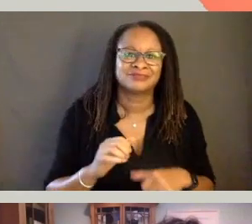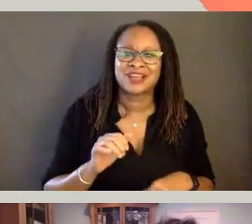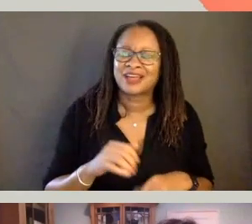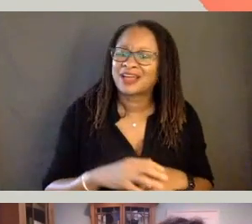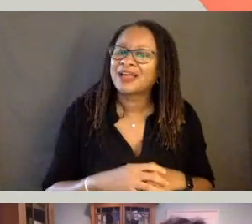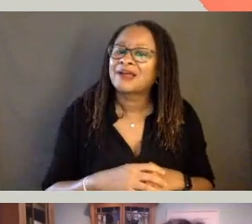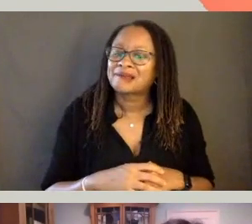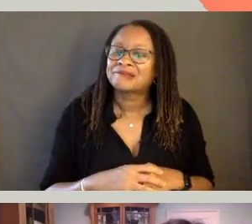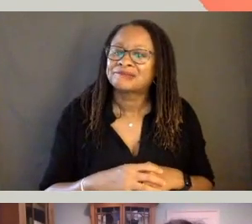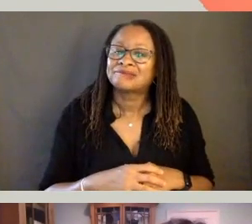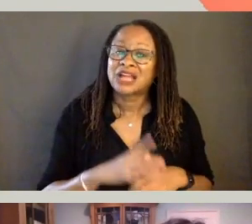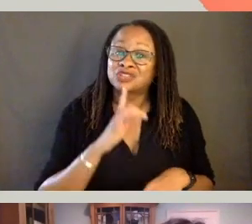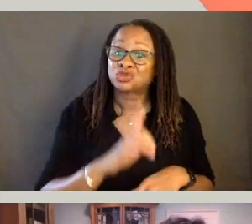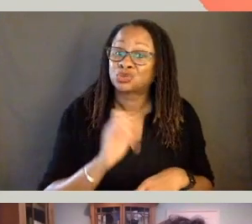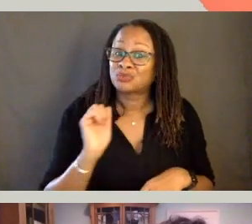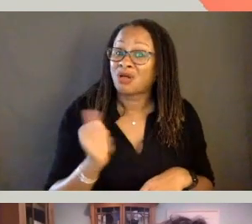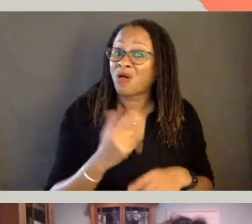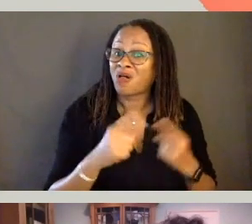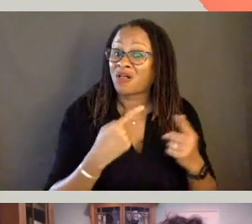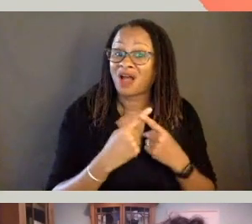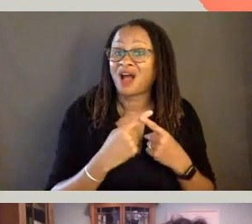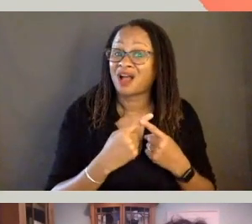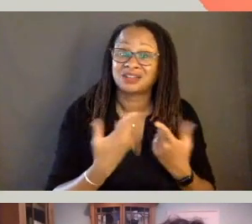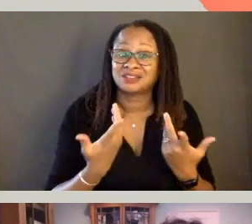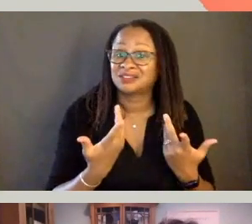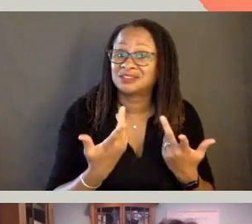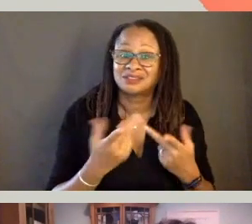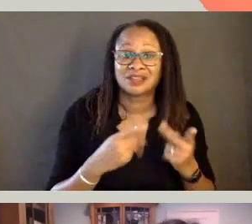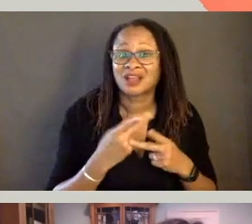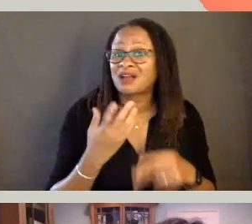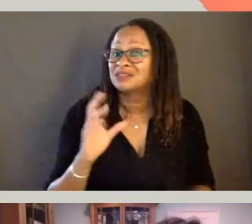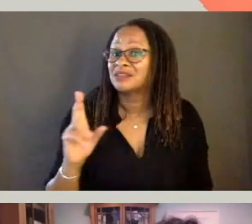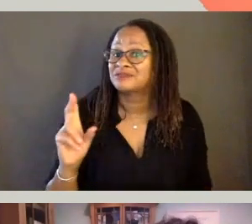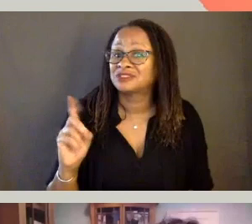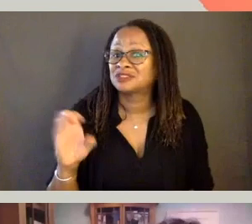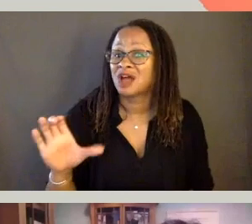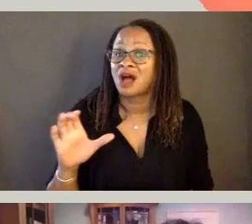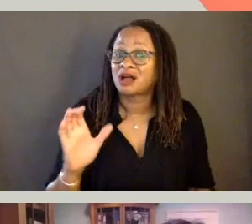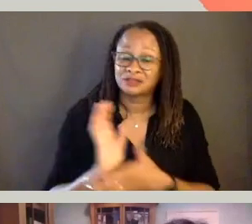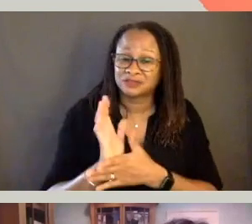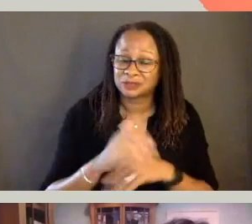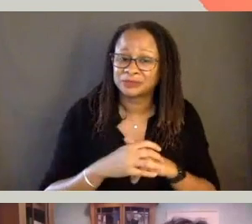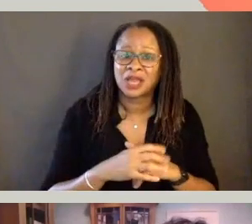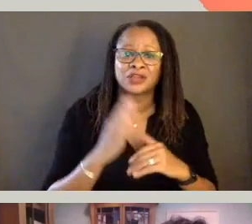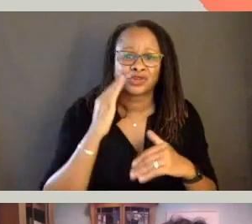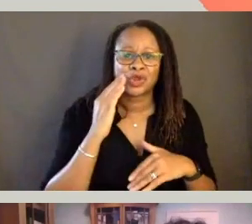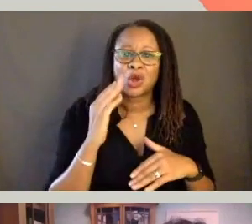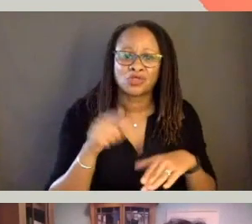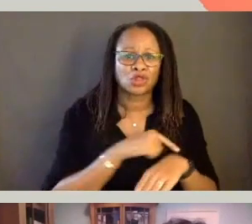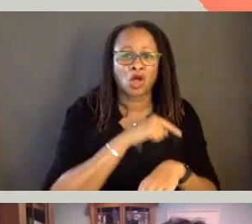And this is true in all kinds of documentary filmmaking, because you know the longevity of the footprint it leaves